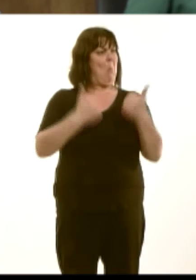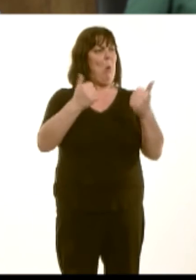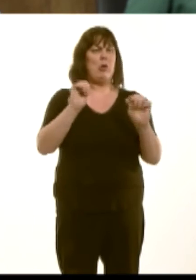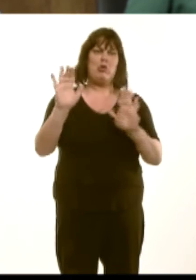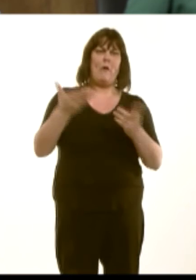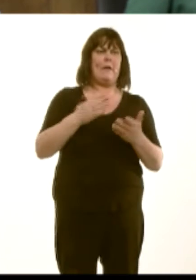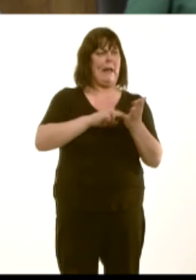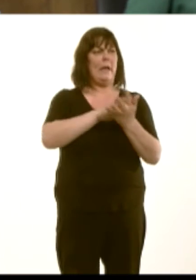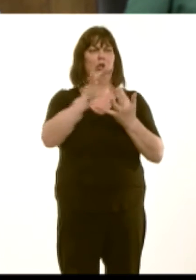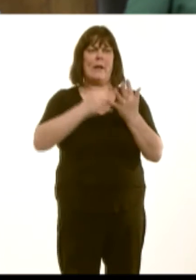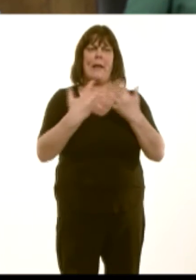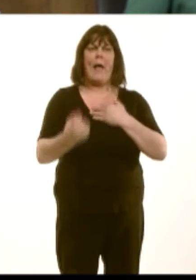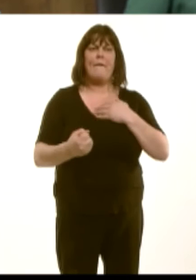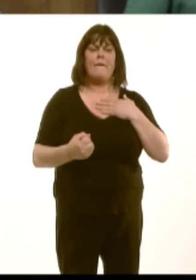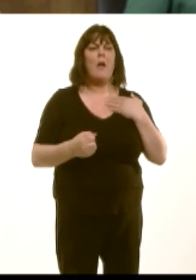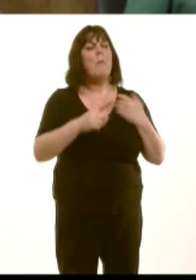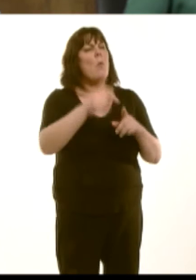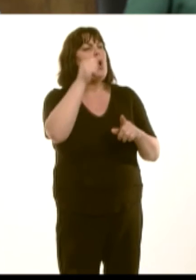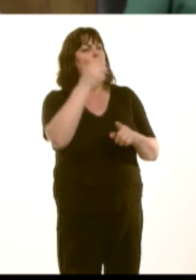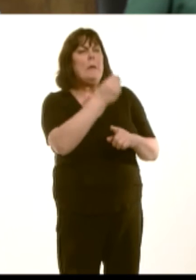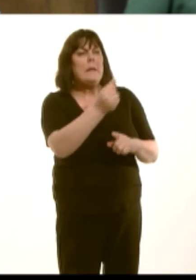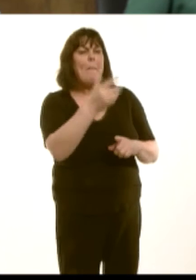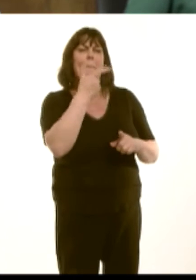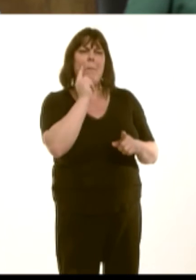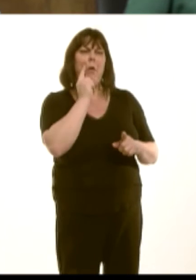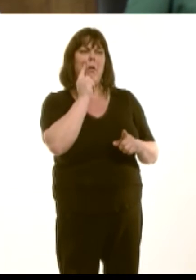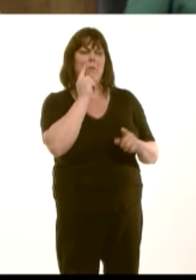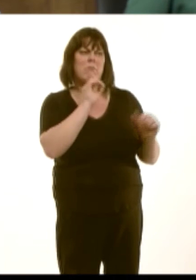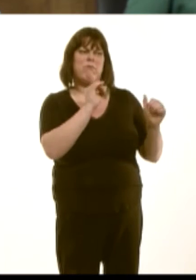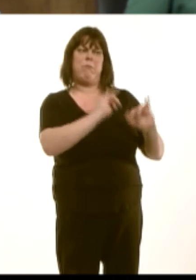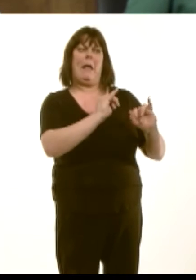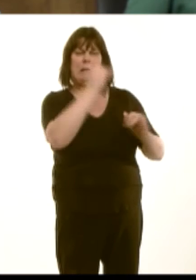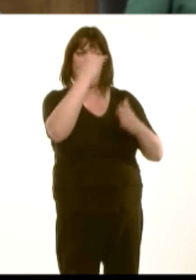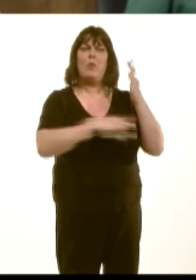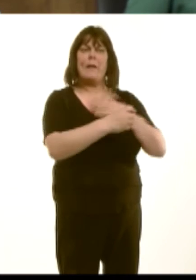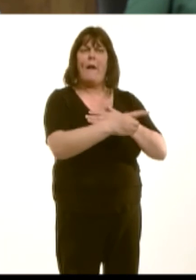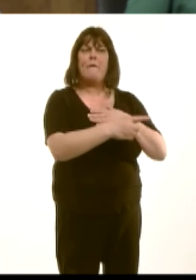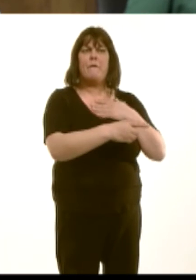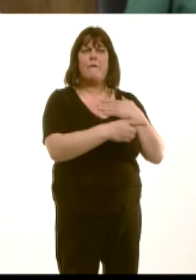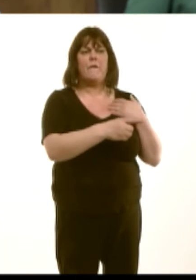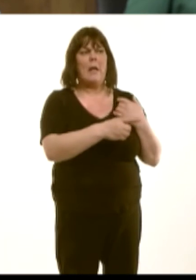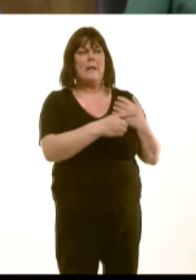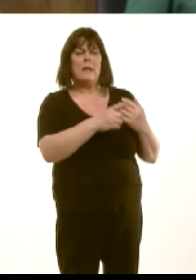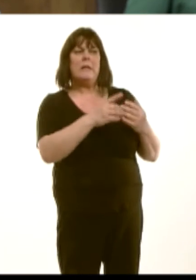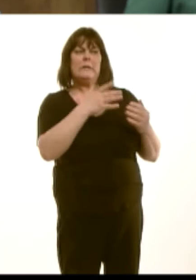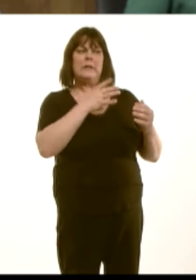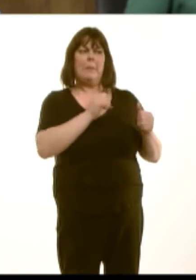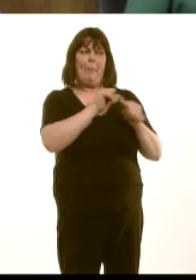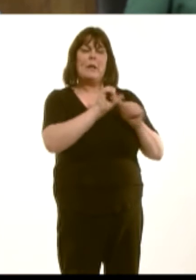important to focus on the one out of 10 peopleóand her constituent might well be one of those peopleówho donít get the service perhaps that they deserve, and that is where our efforts